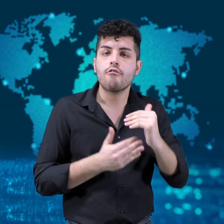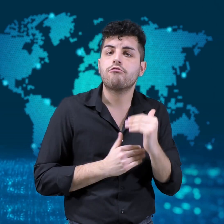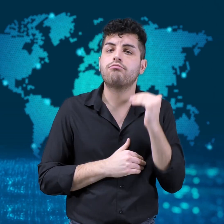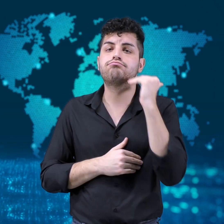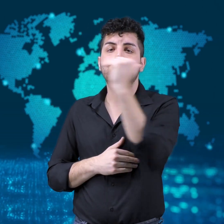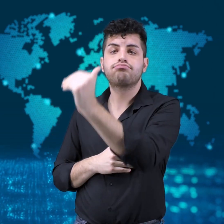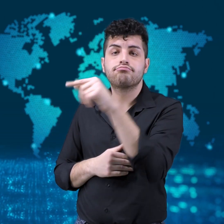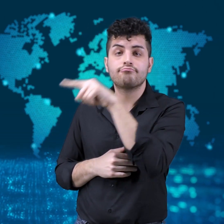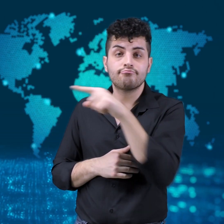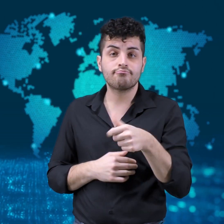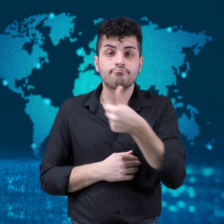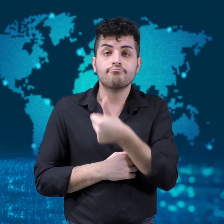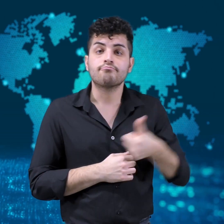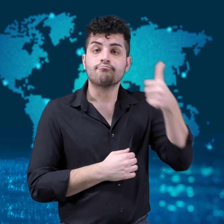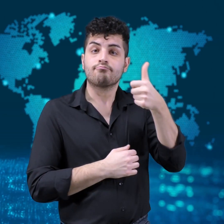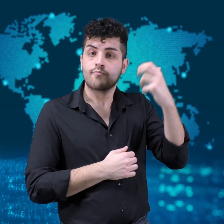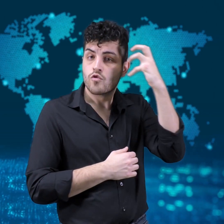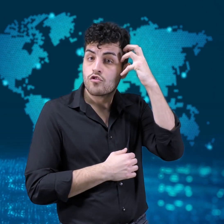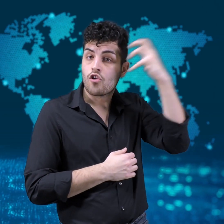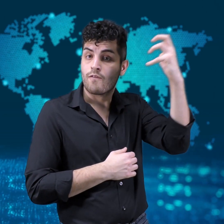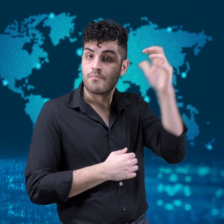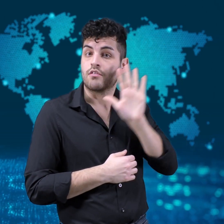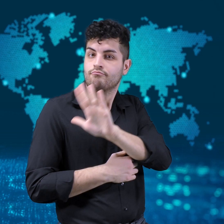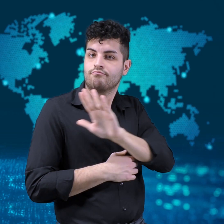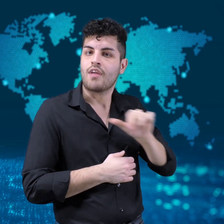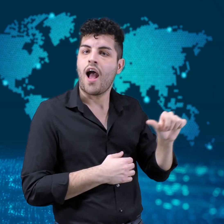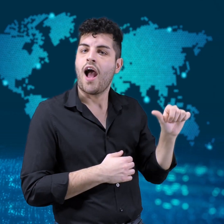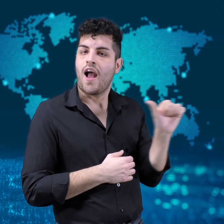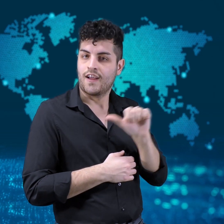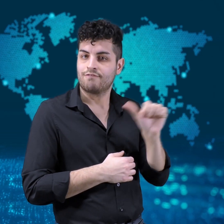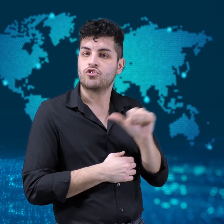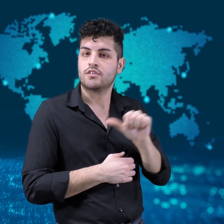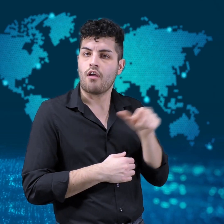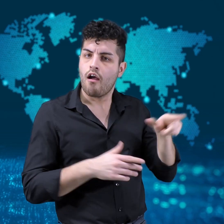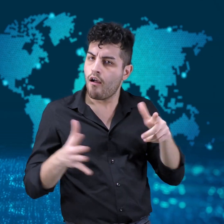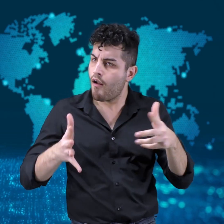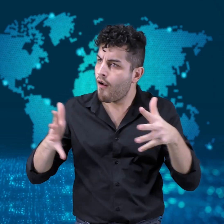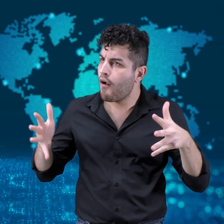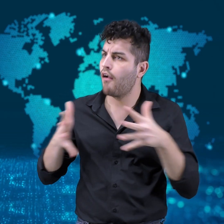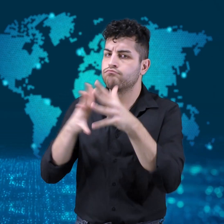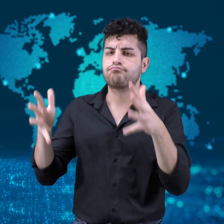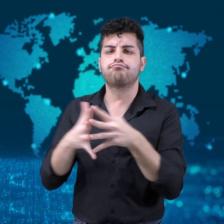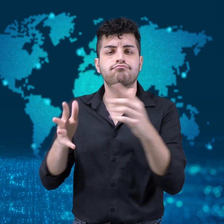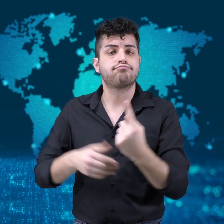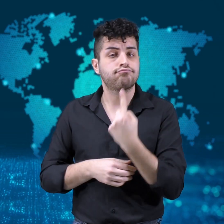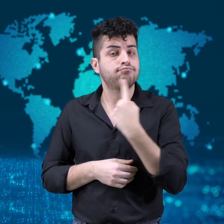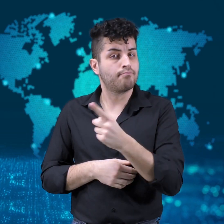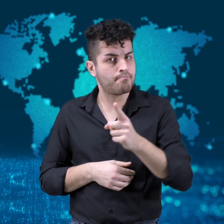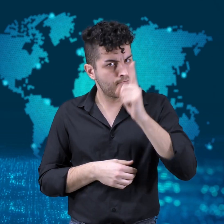would investigate the murders and ensure justice.